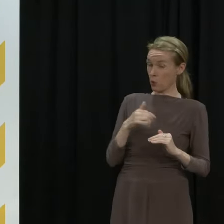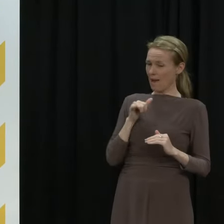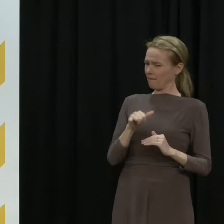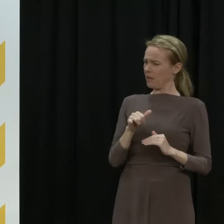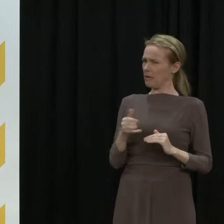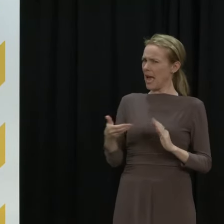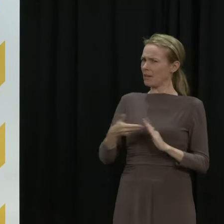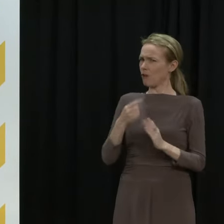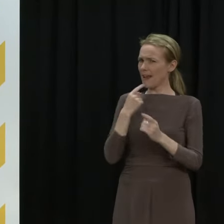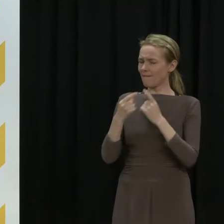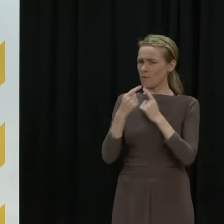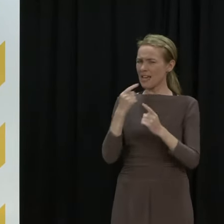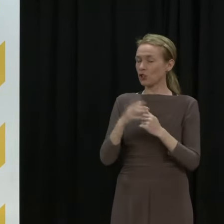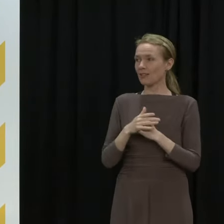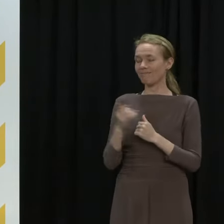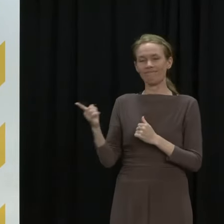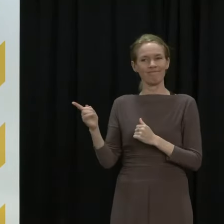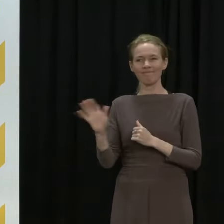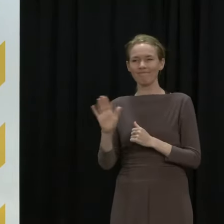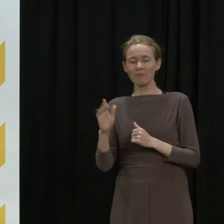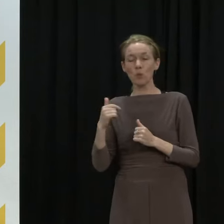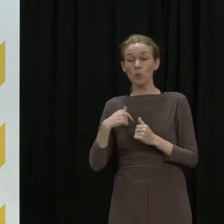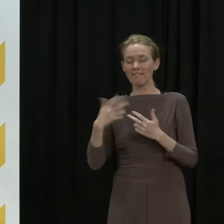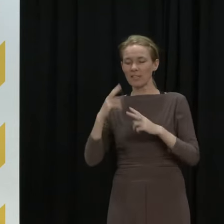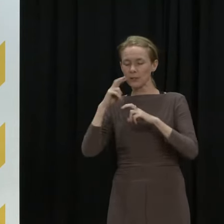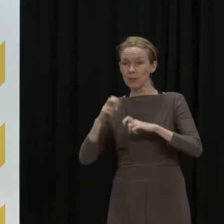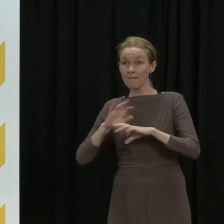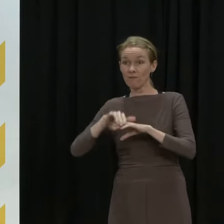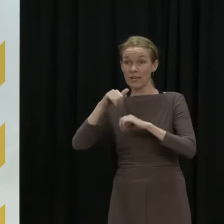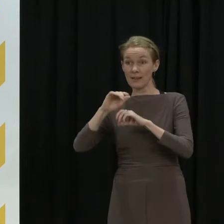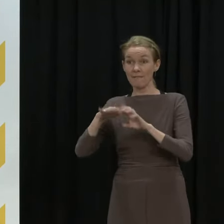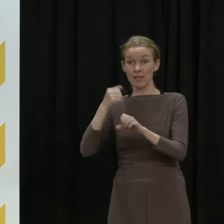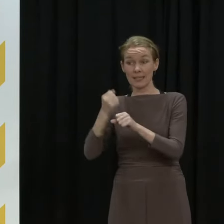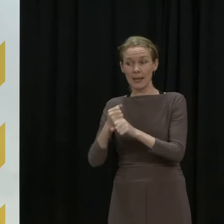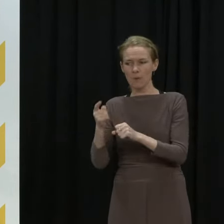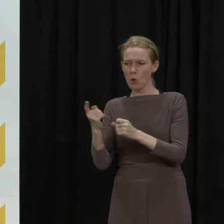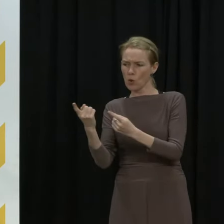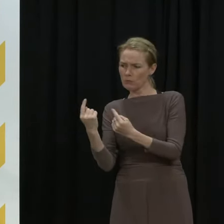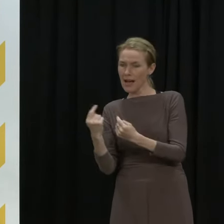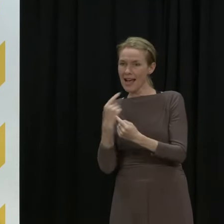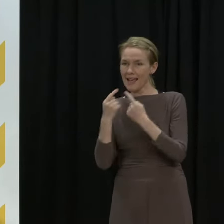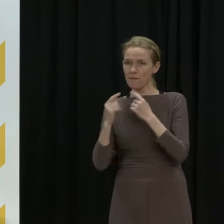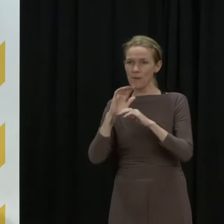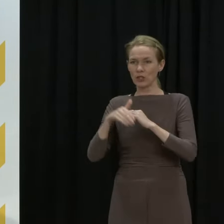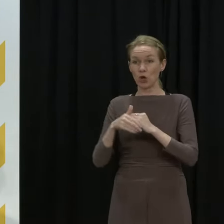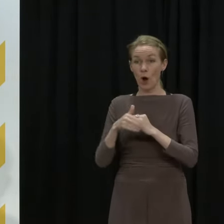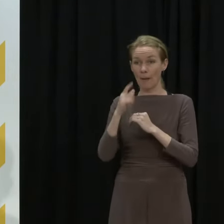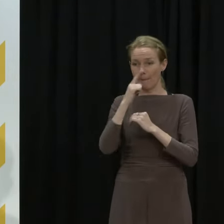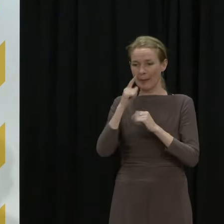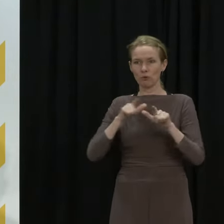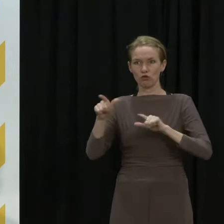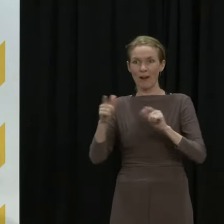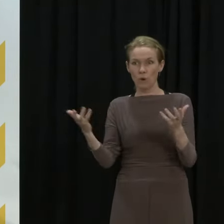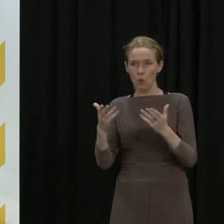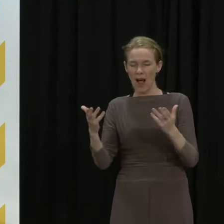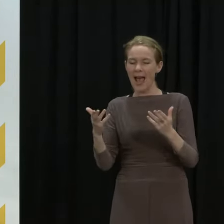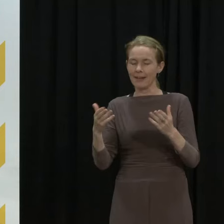We did that based on public health advice and they have spent some time working with the team to help us draw the boundaries and they look at overall movement between